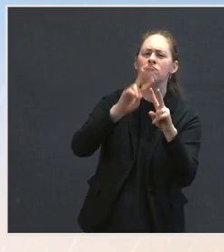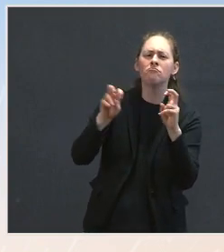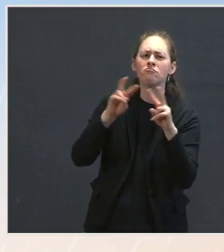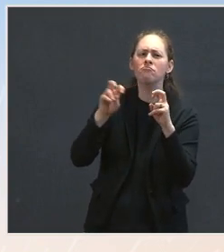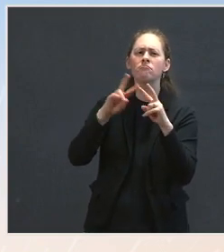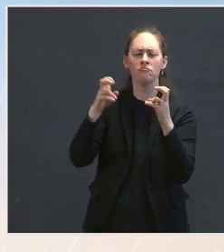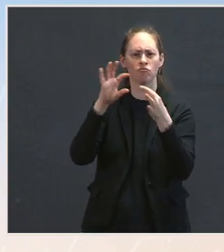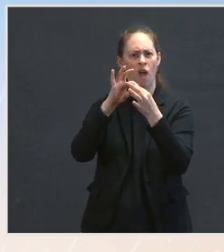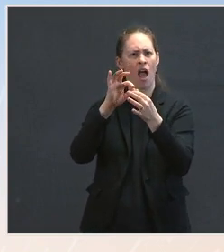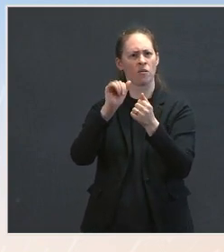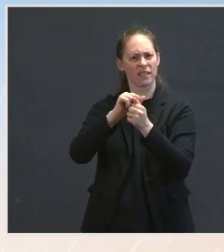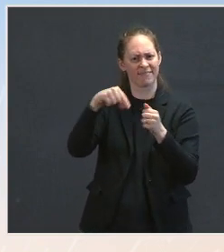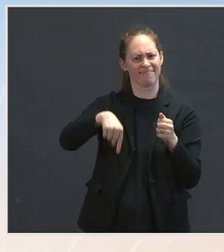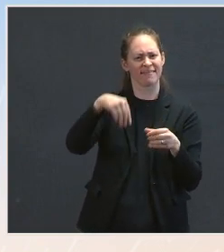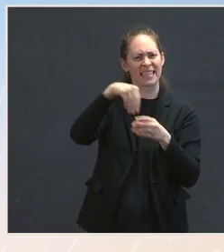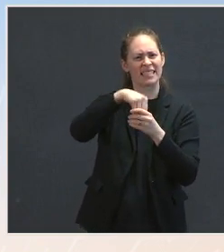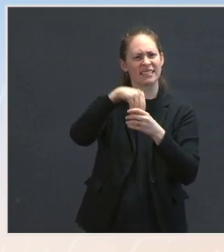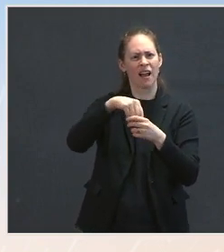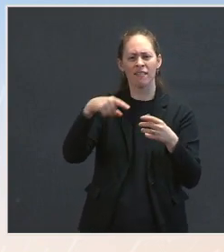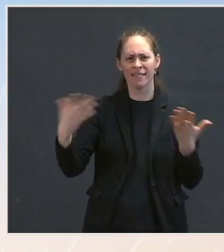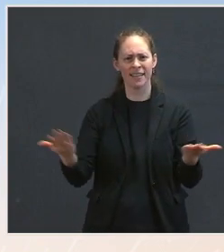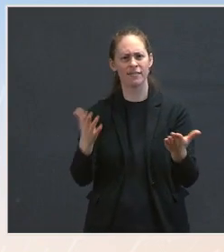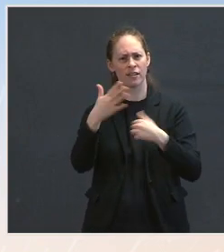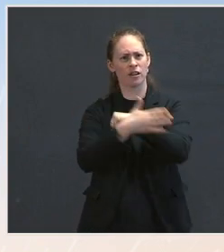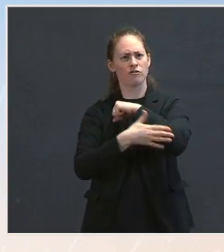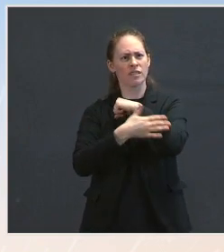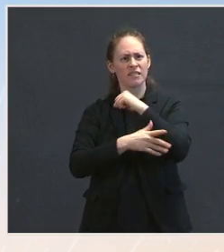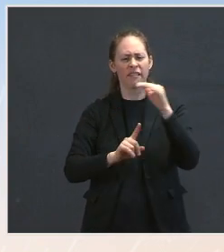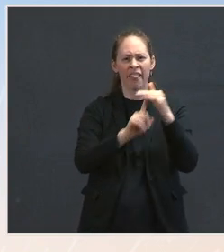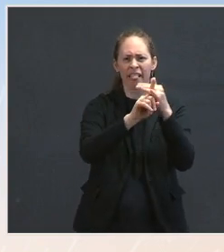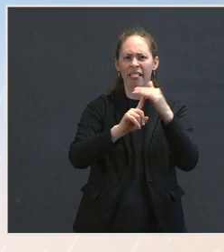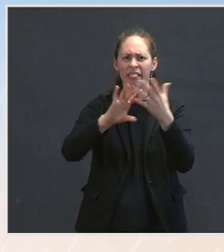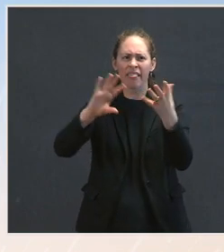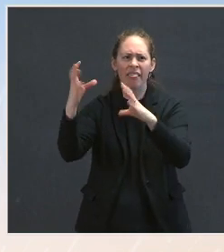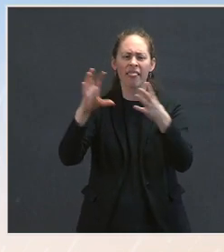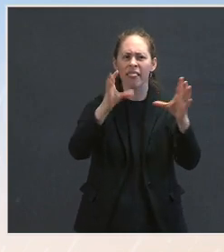terrorists involved and groups -- and armed groups involved in the January 6th insurrection.